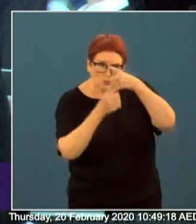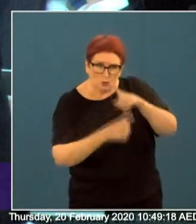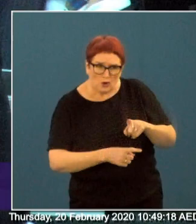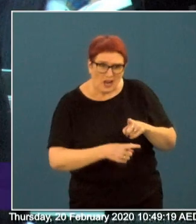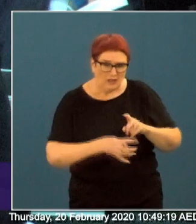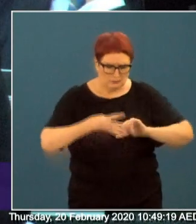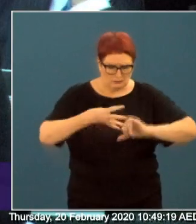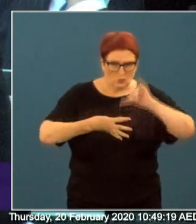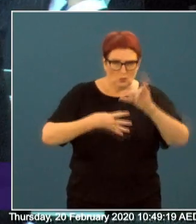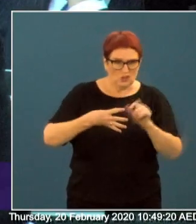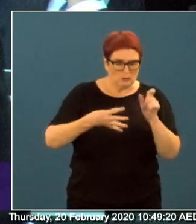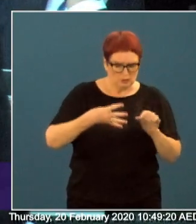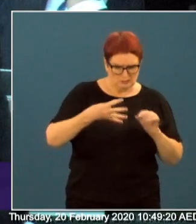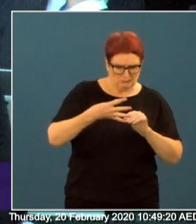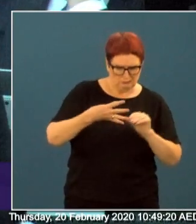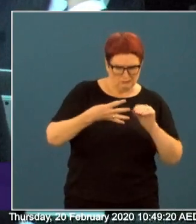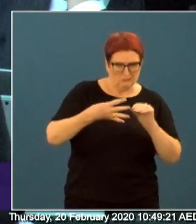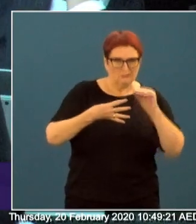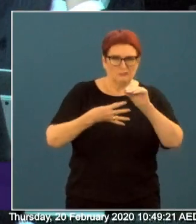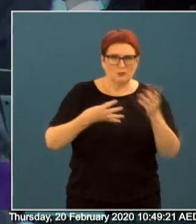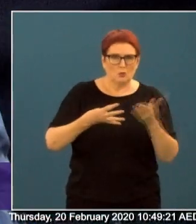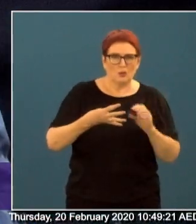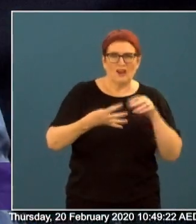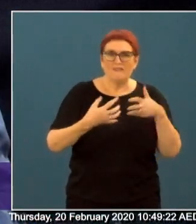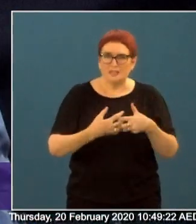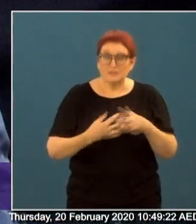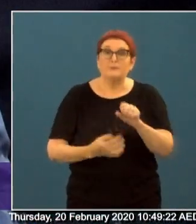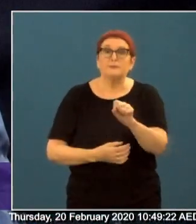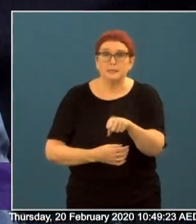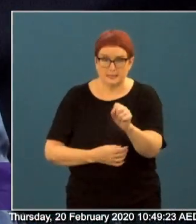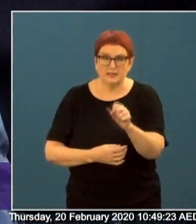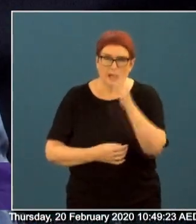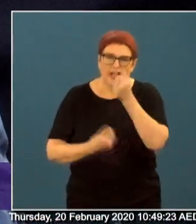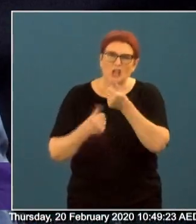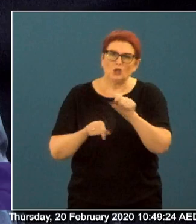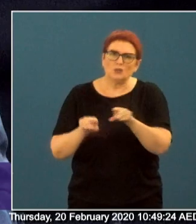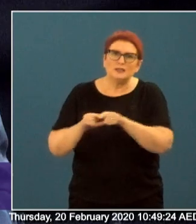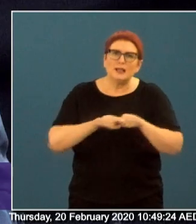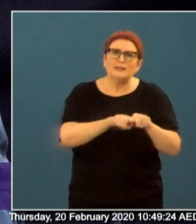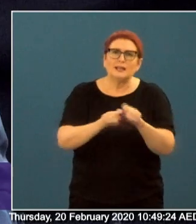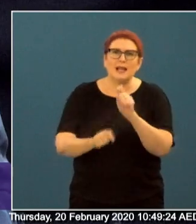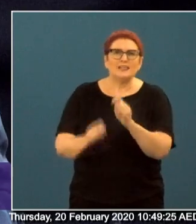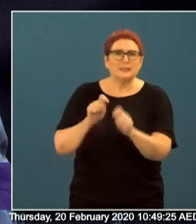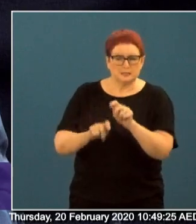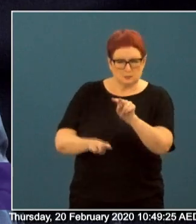into category 1 through to 4? That's correct. Standardised testing is often administered and as an assessment